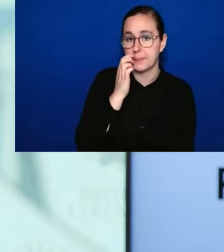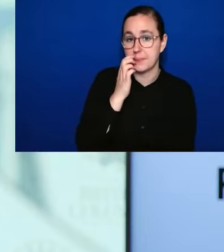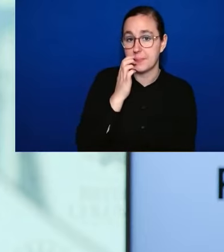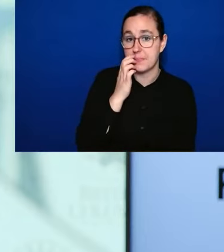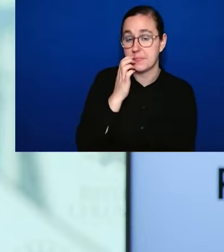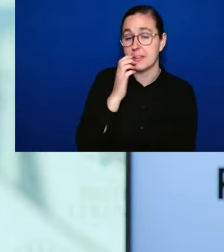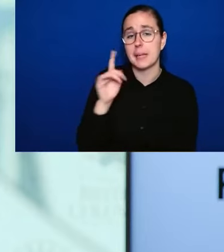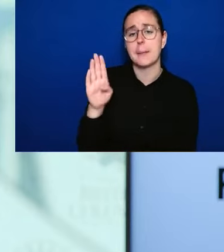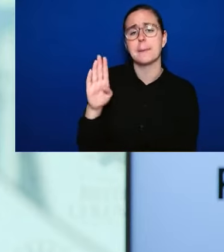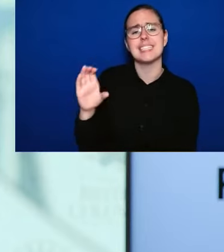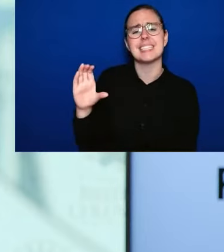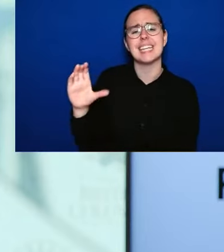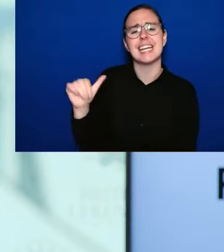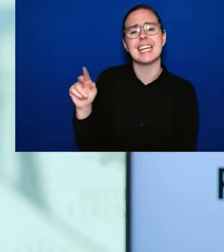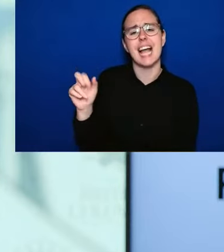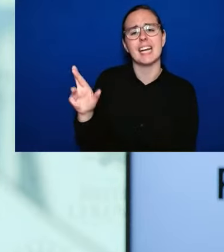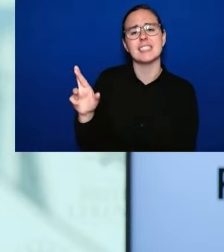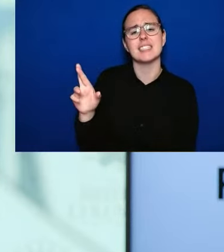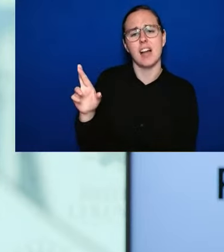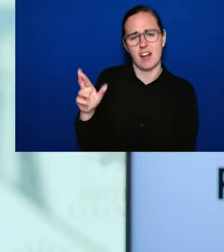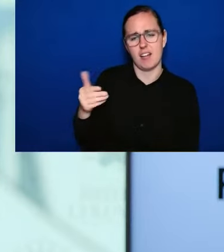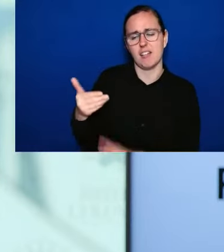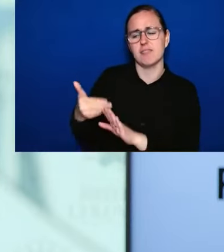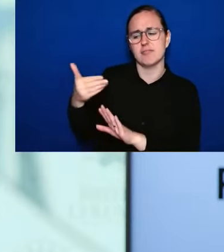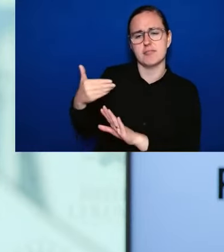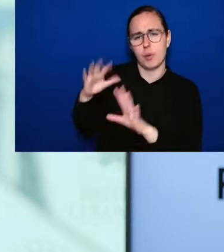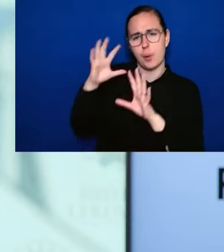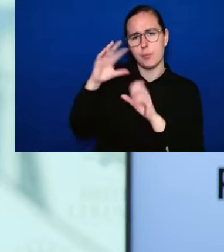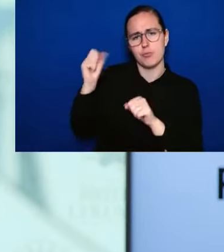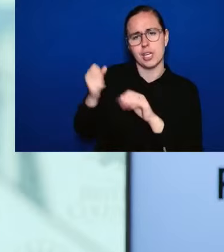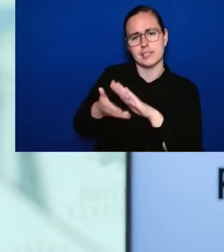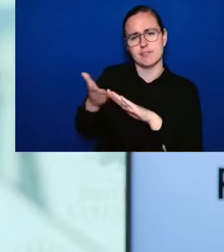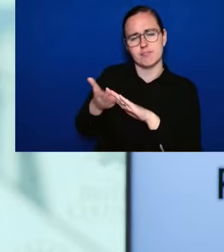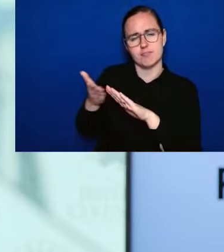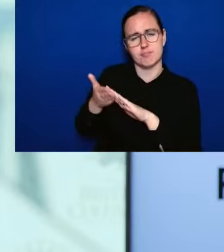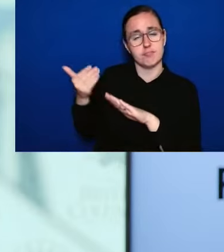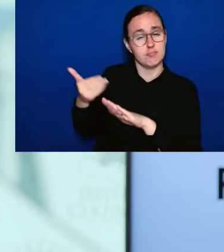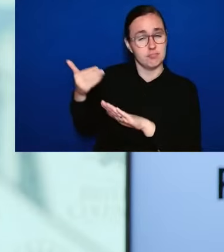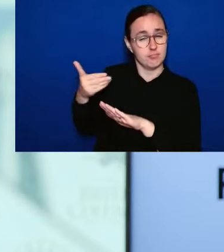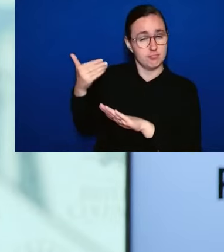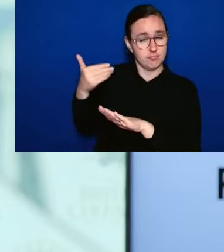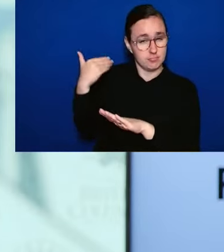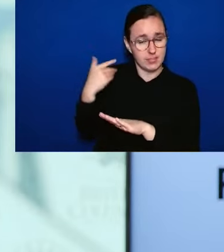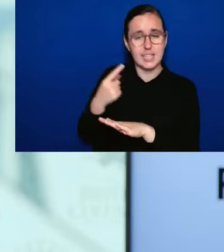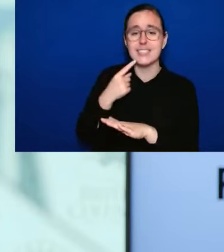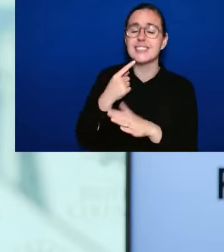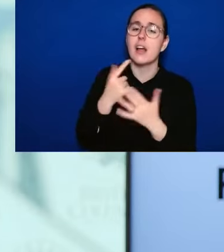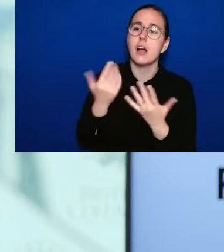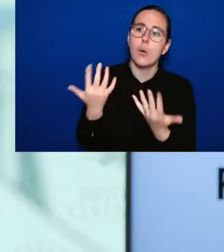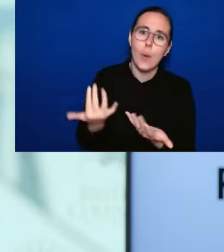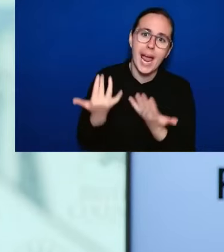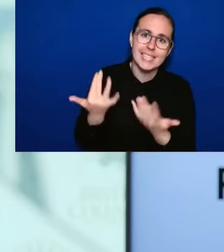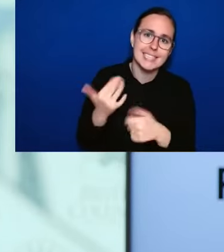all traced a lot of E. issues that we're seeing now capacity issues growing wait times- staff